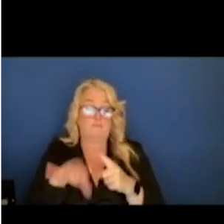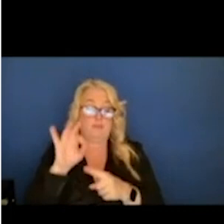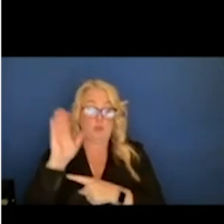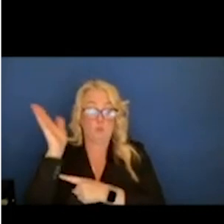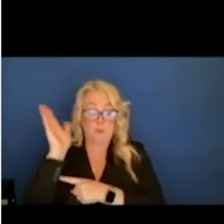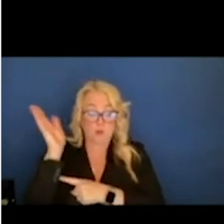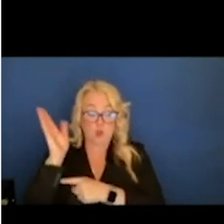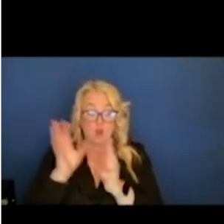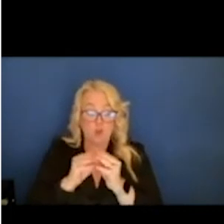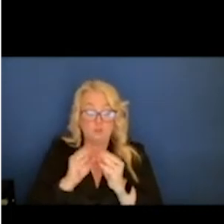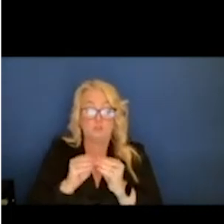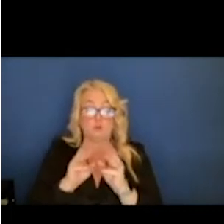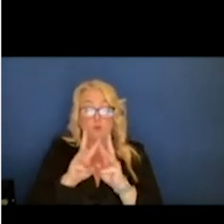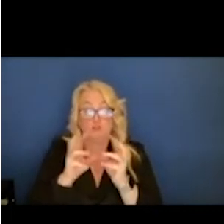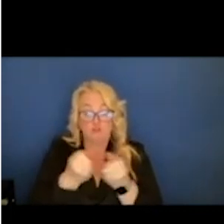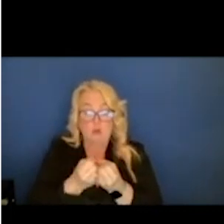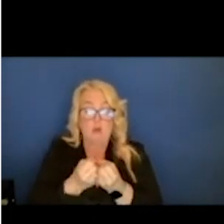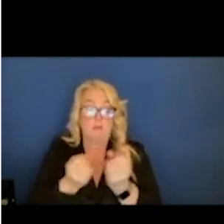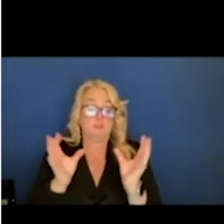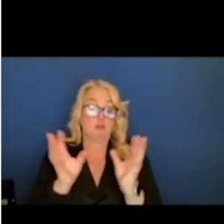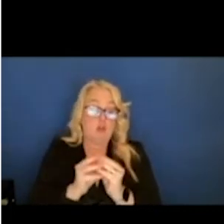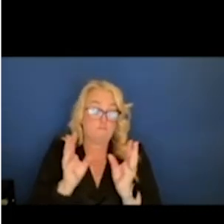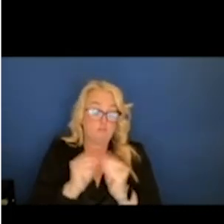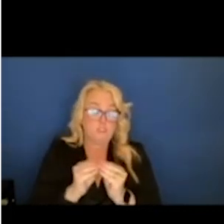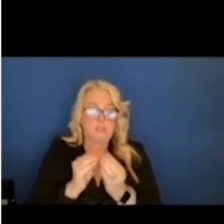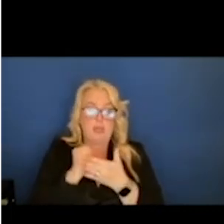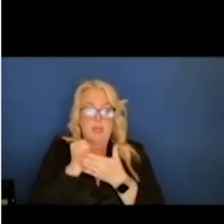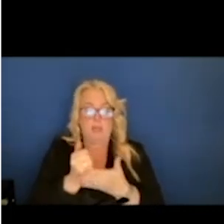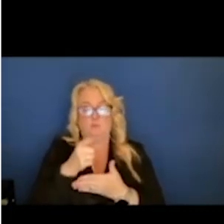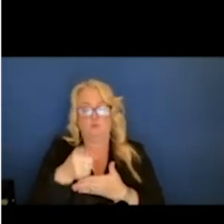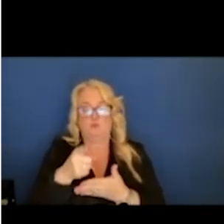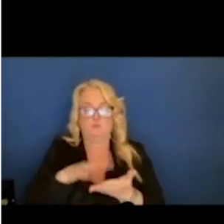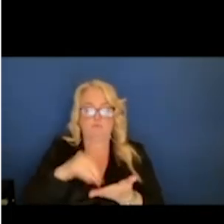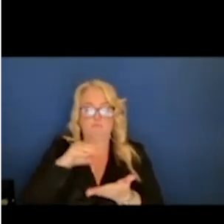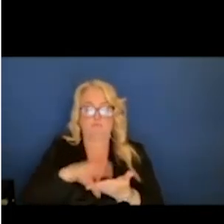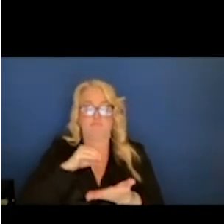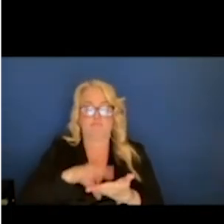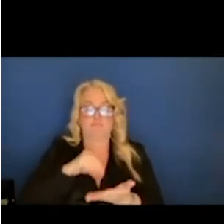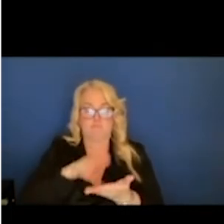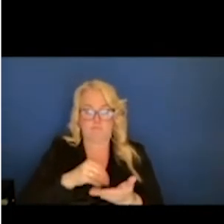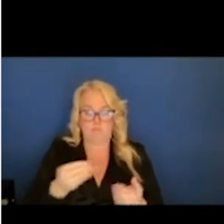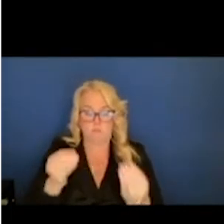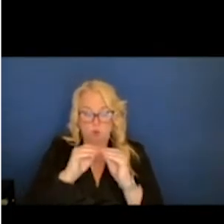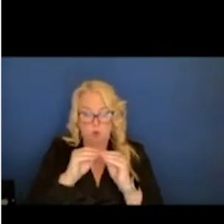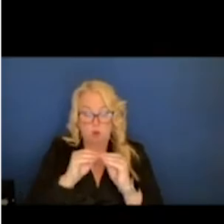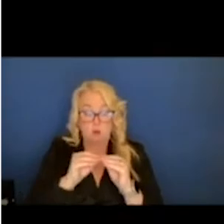find webinars, workshops, and conferences designed to help you deepen your knowledge.